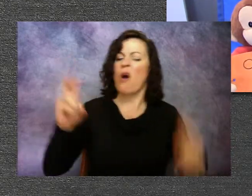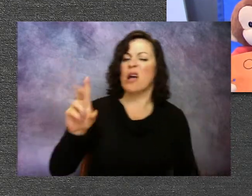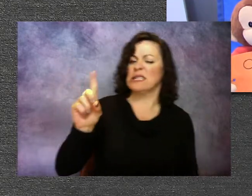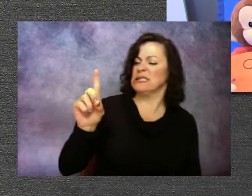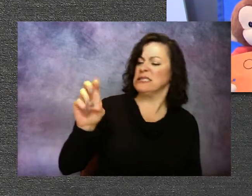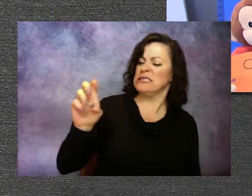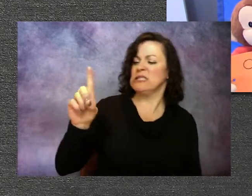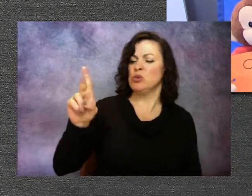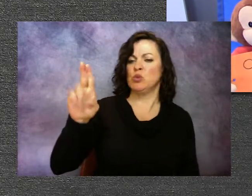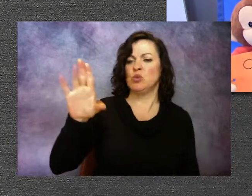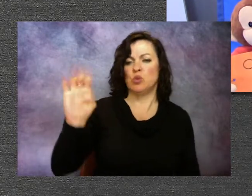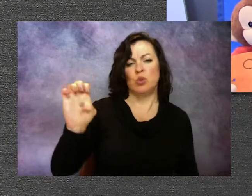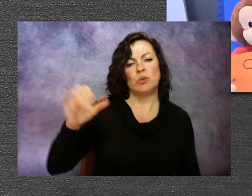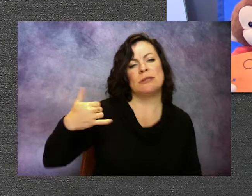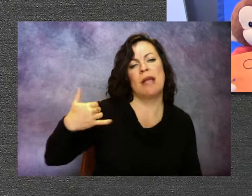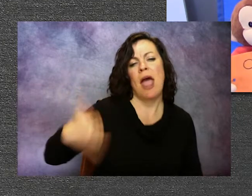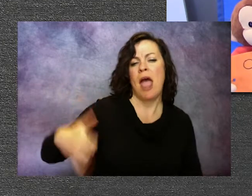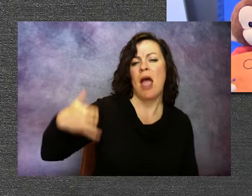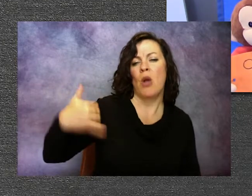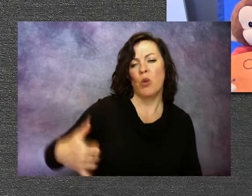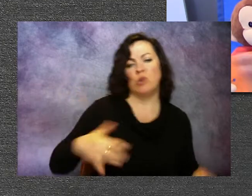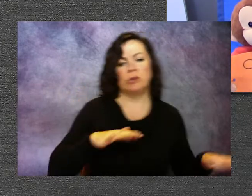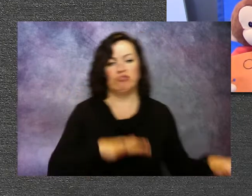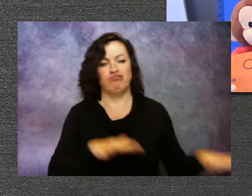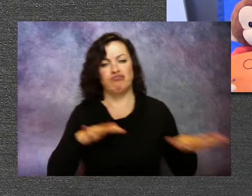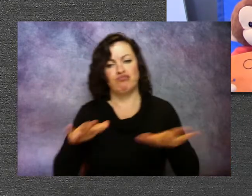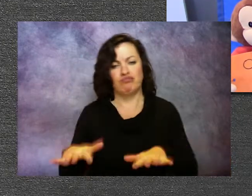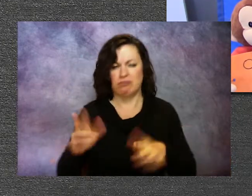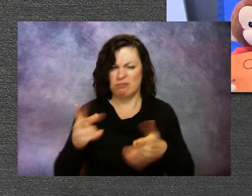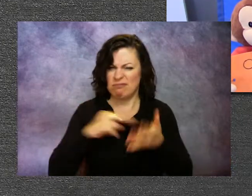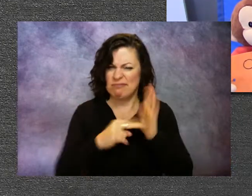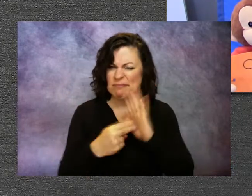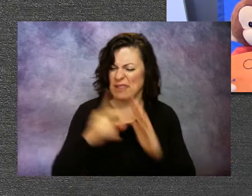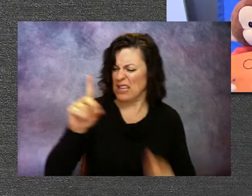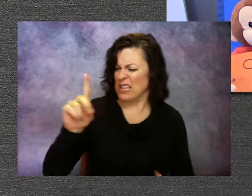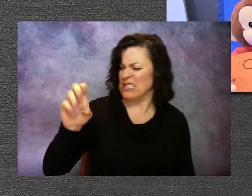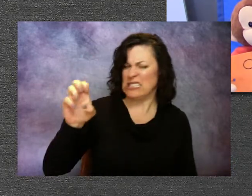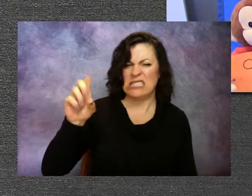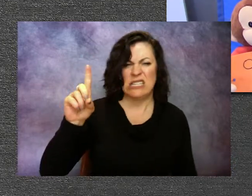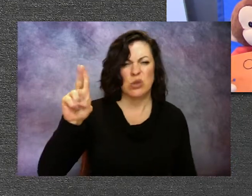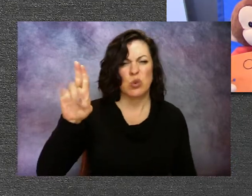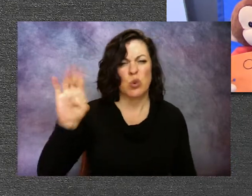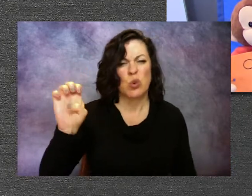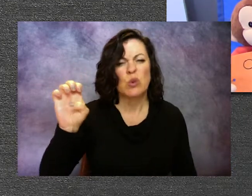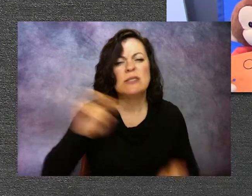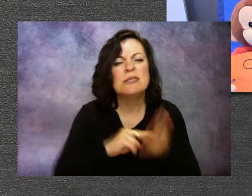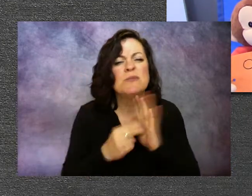Now, deduce means to figure something out by eliminating other things. We'll get to that in a second.